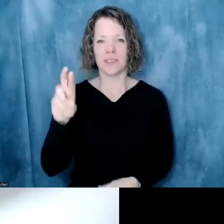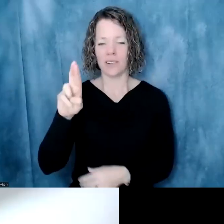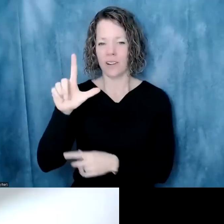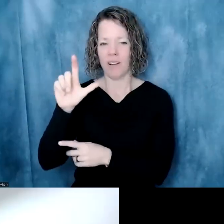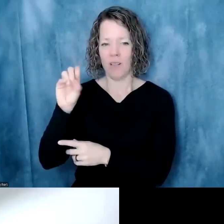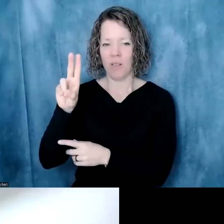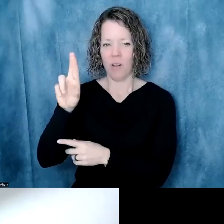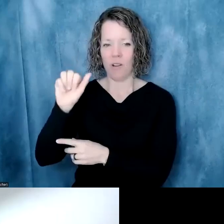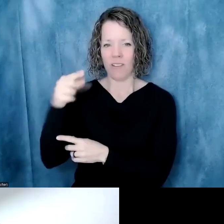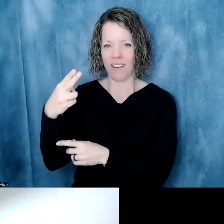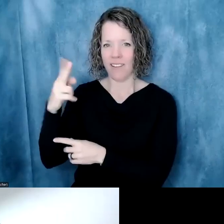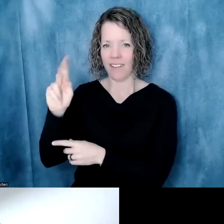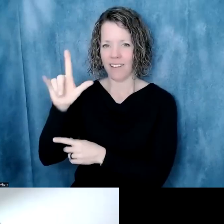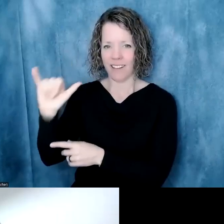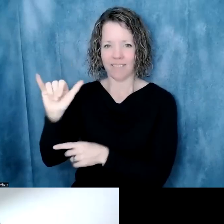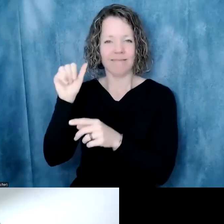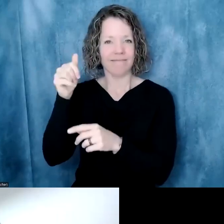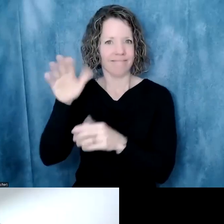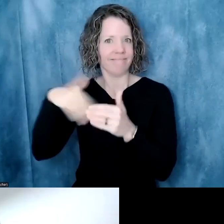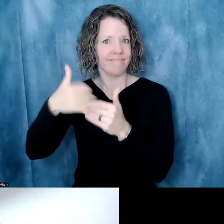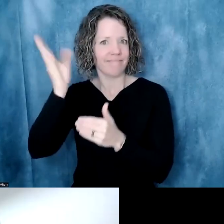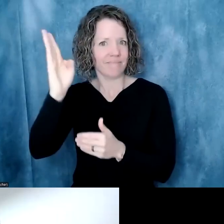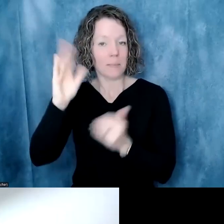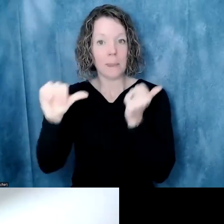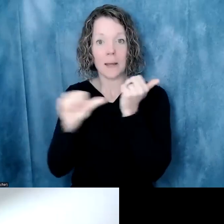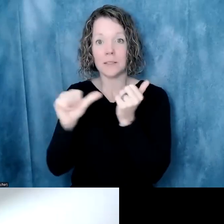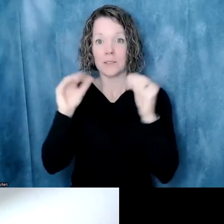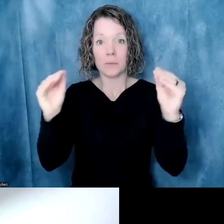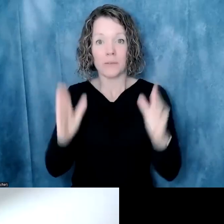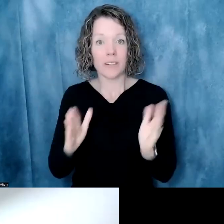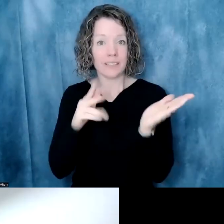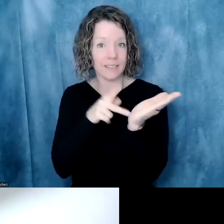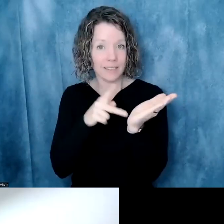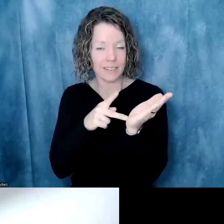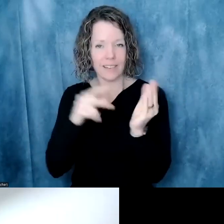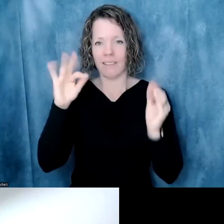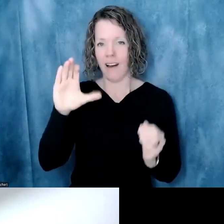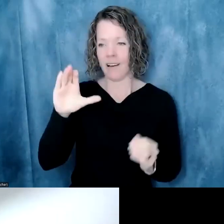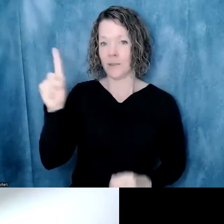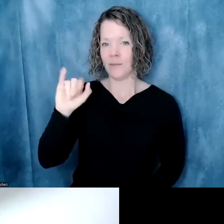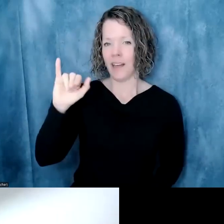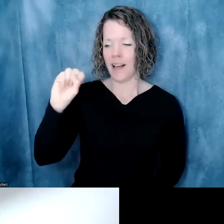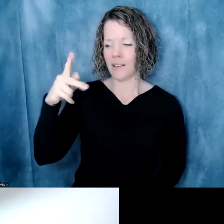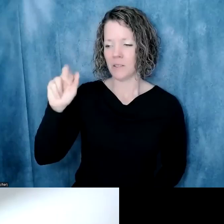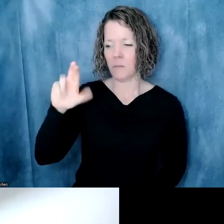an Assistant Professor of Psychiatry and faculty member of iSPARC at UMass Chan Medical School.